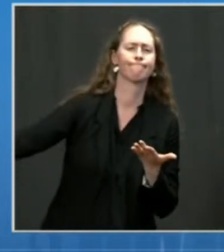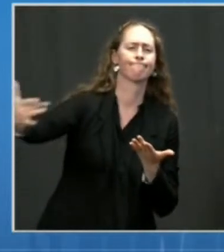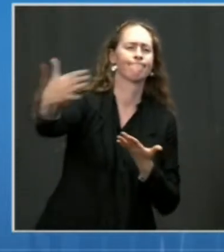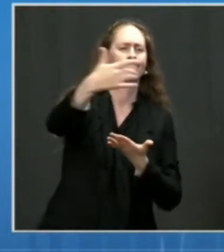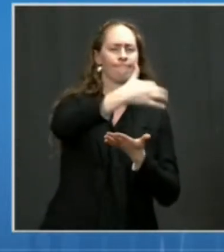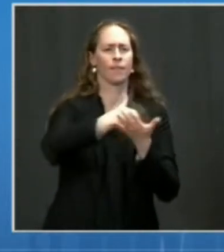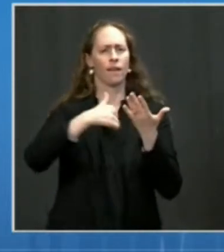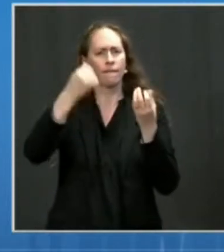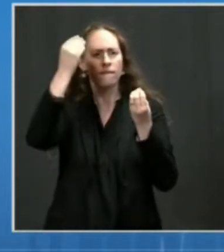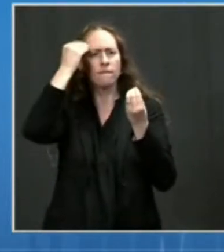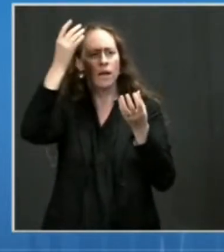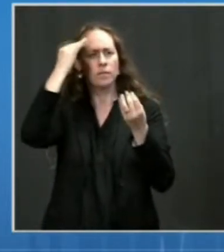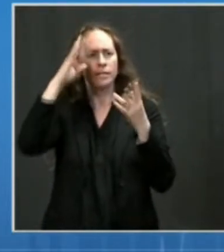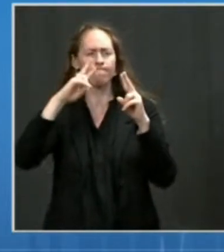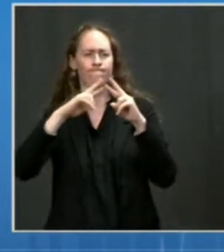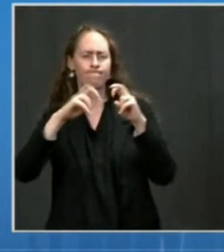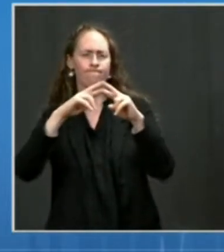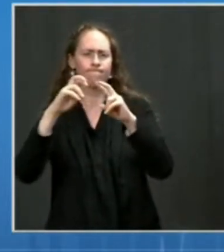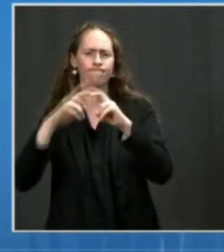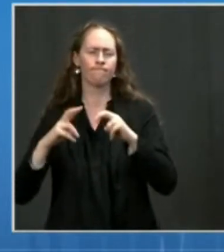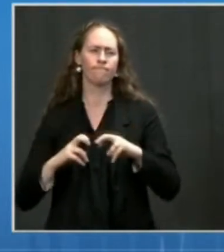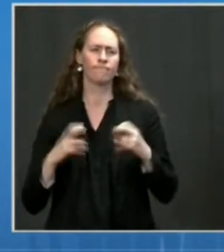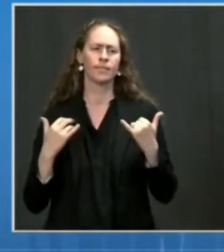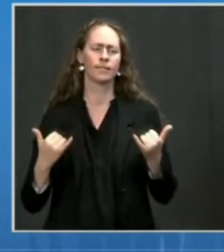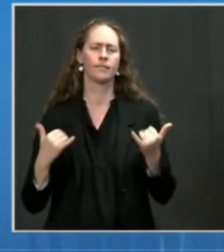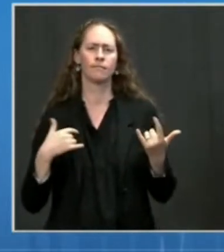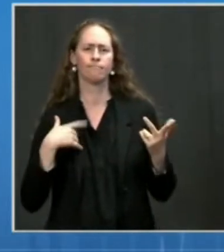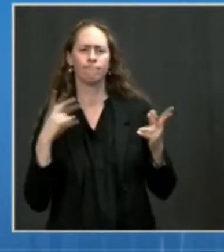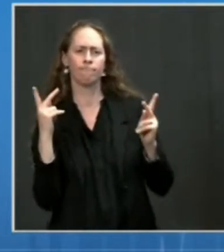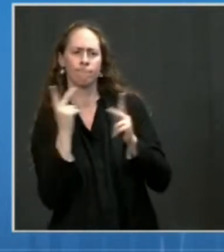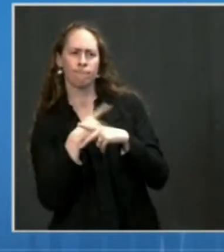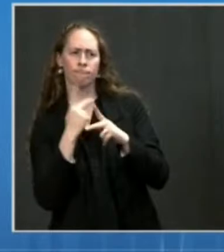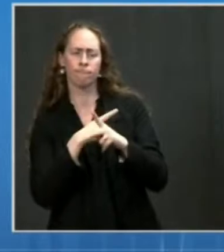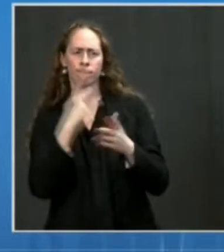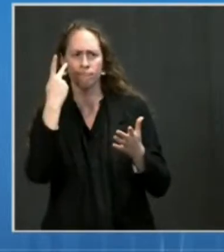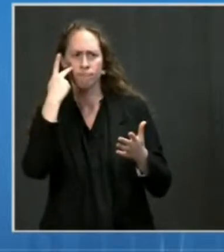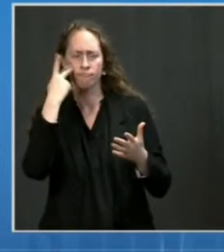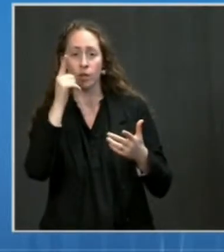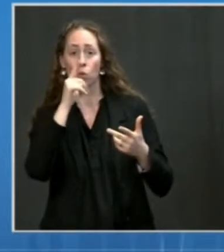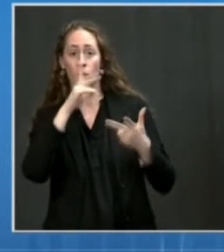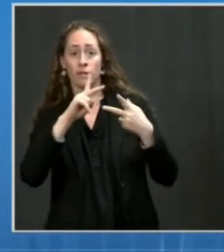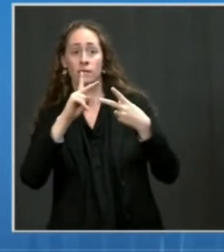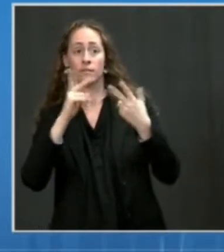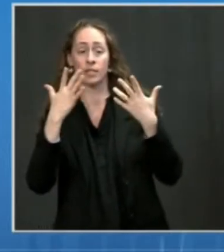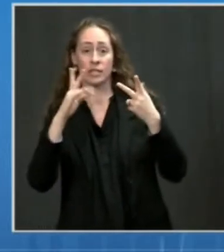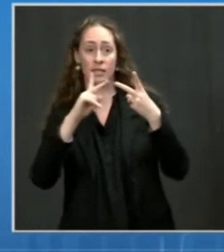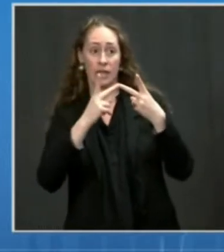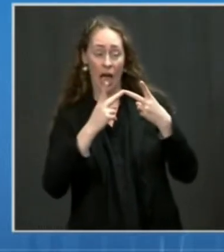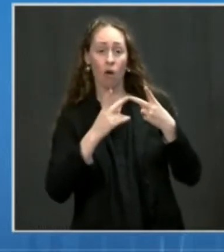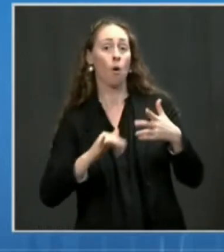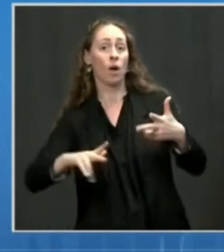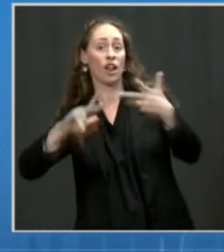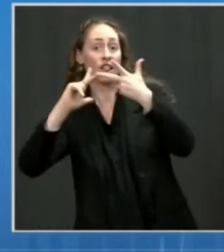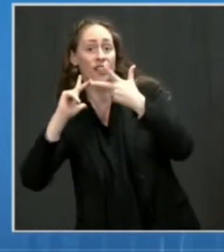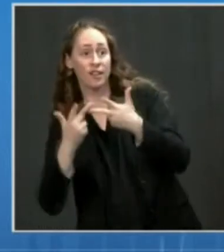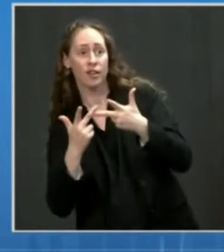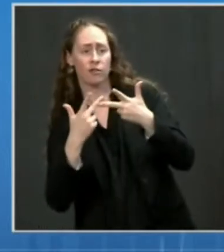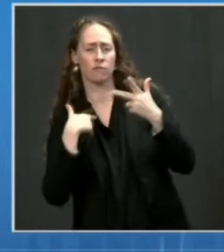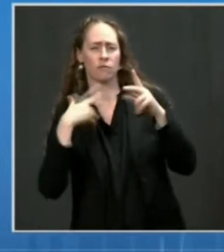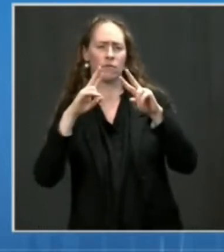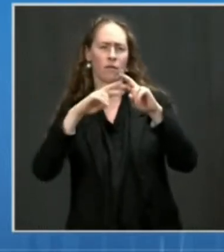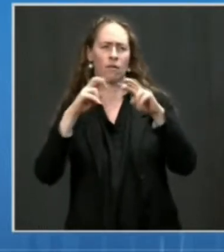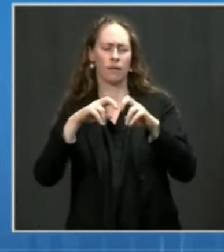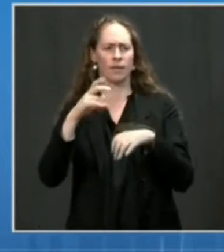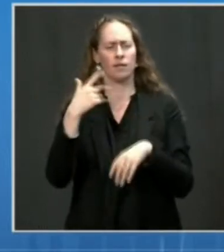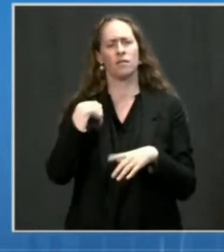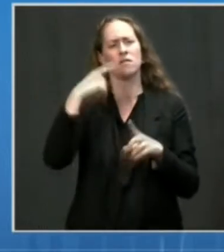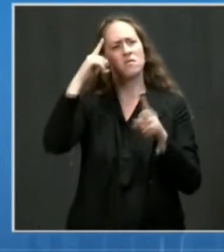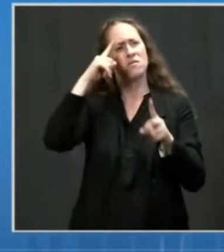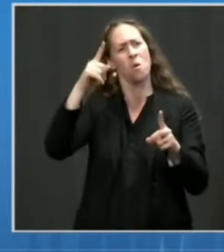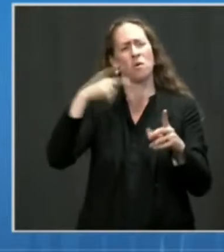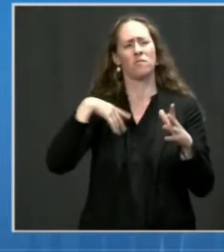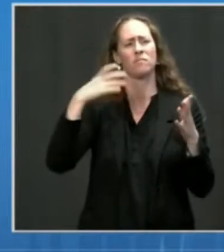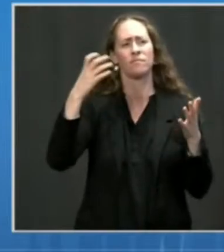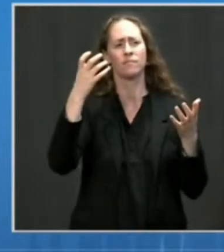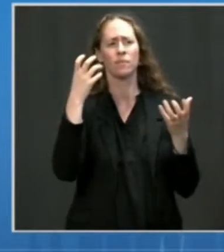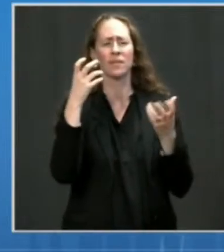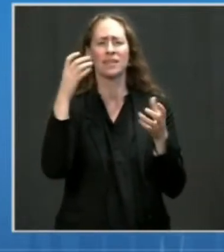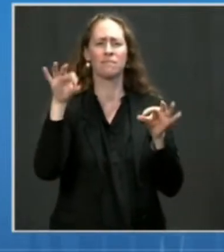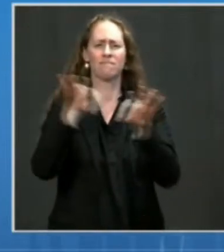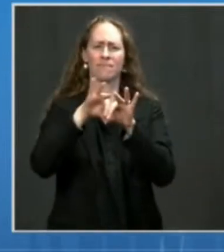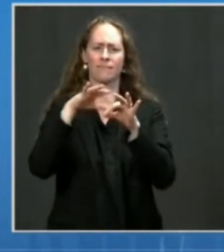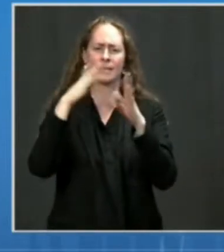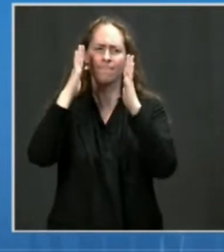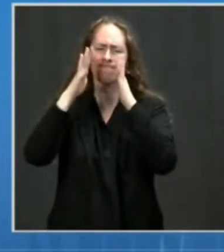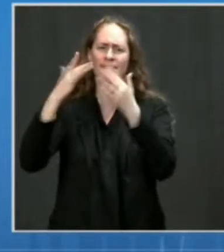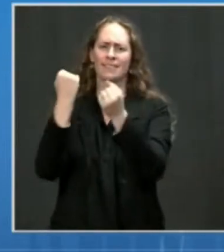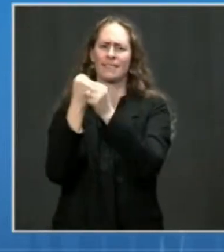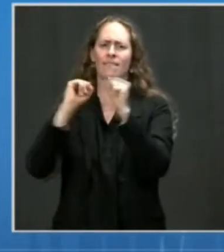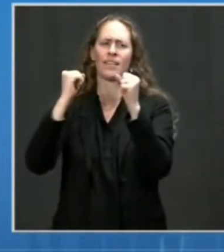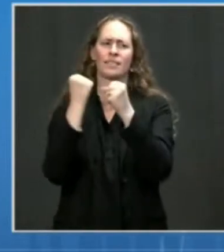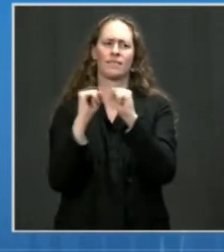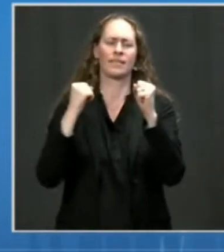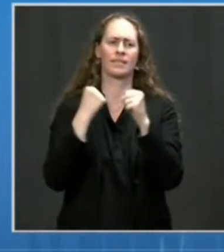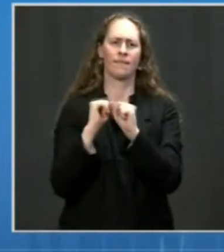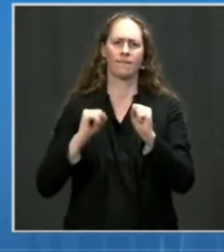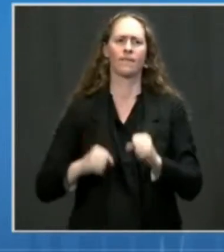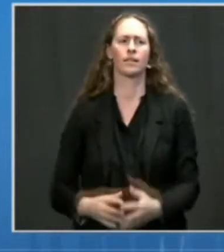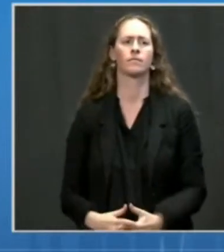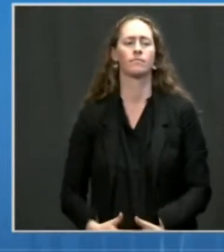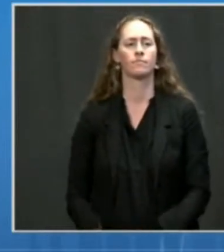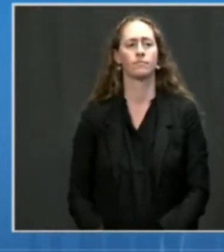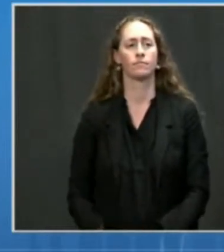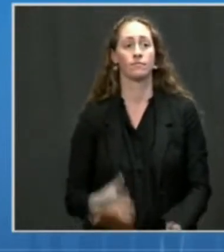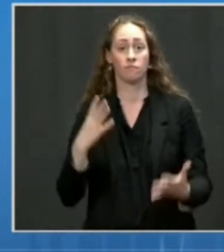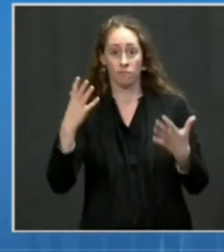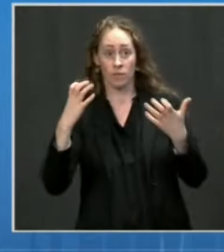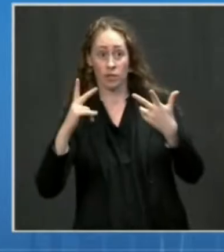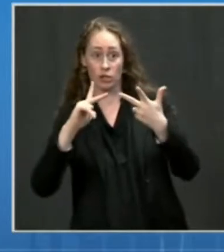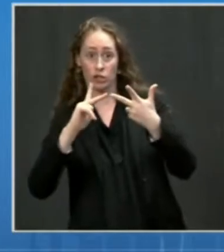PHYSICIANS.